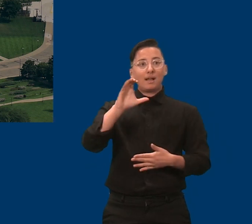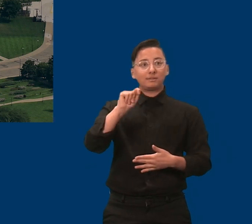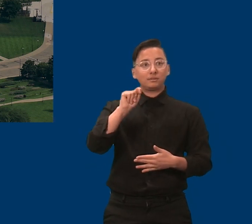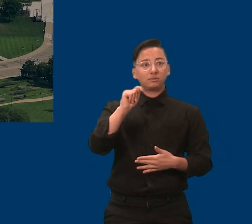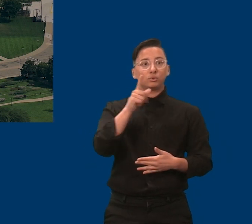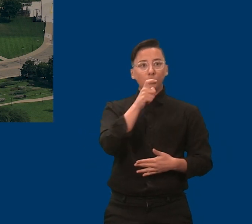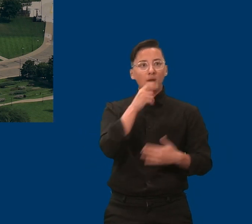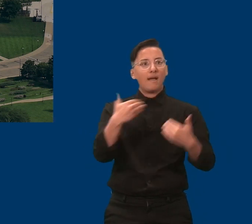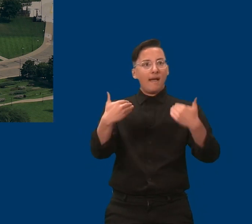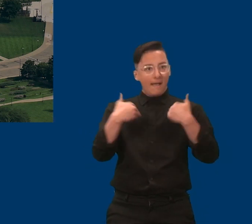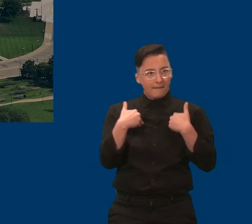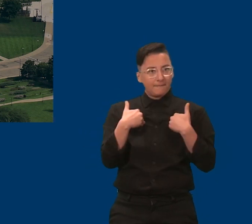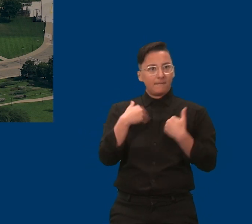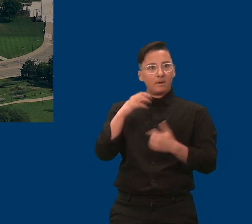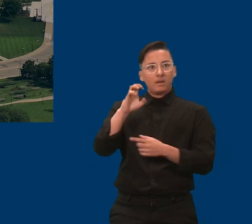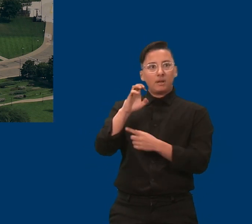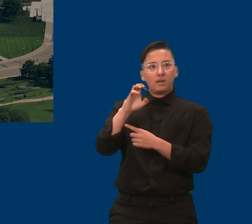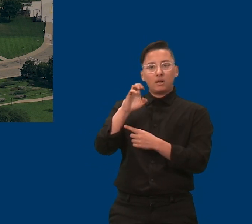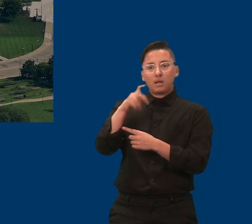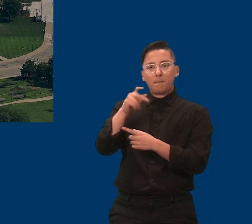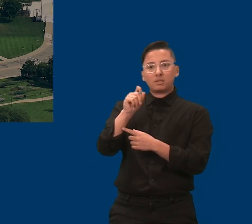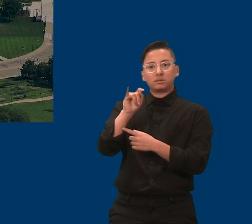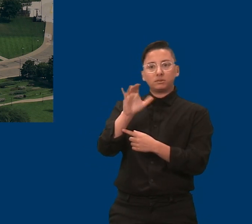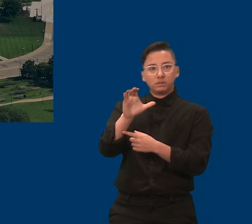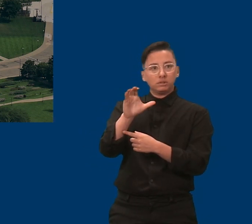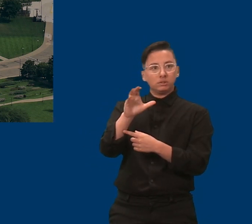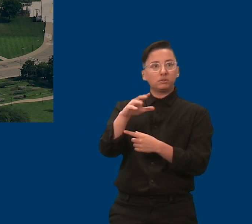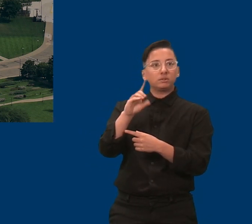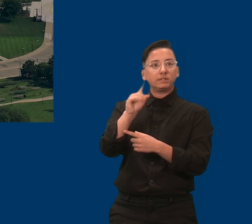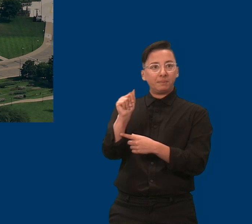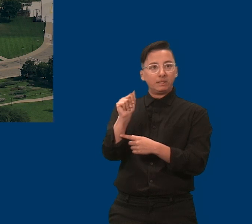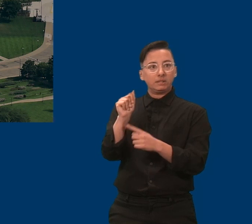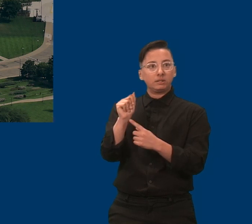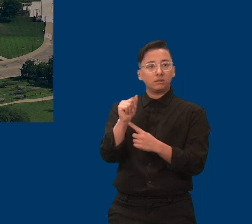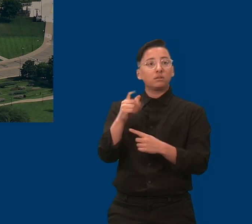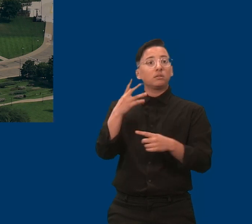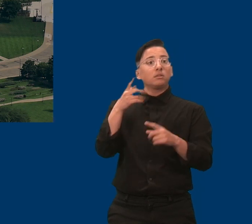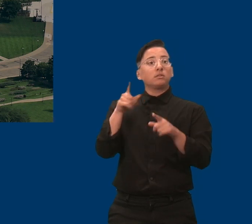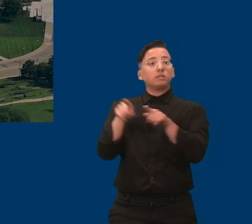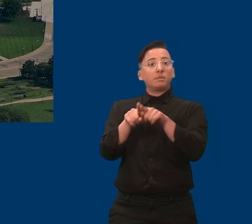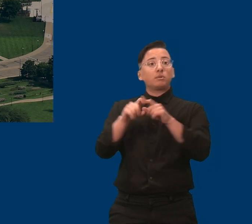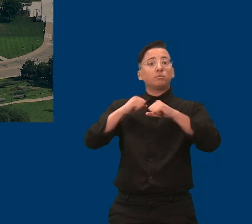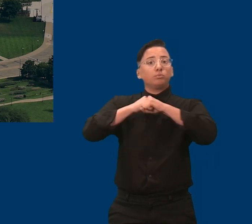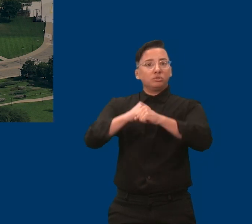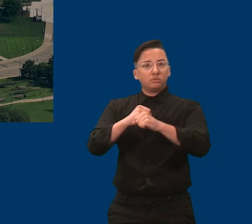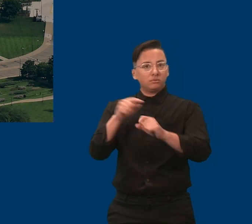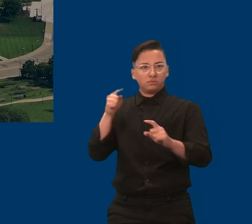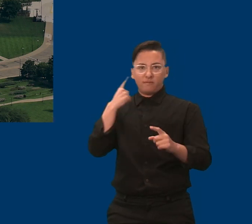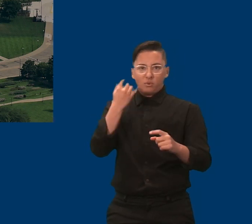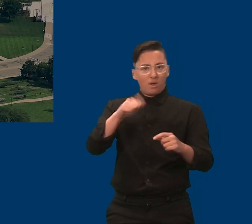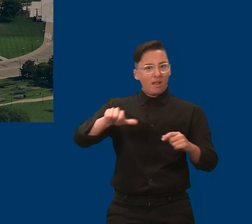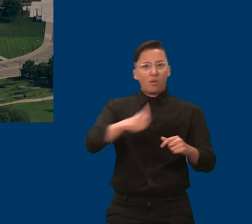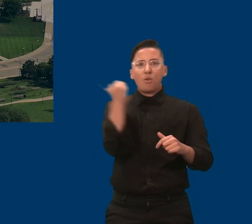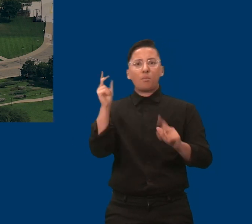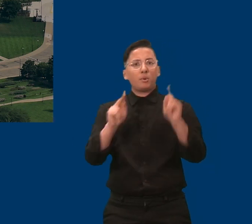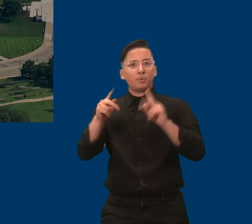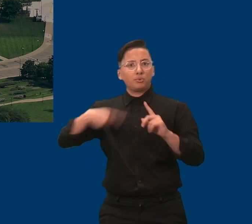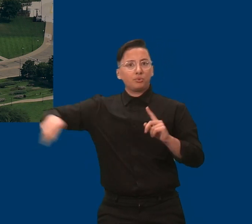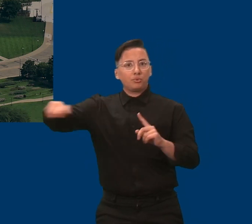as others with disabilities. The biggest part of disability advocacy are the partners and coalition that come together